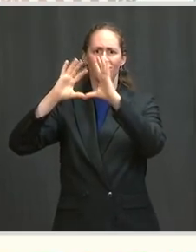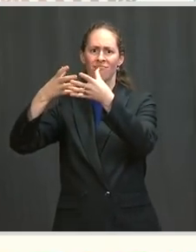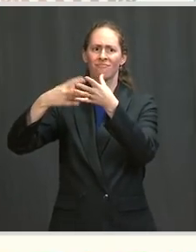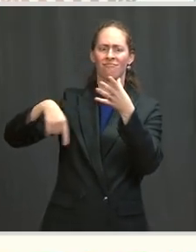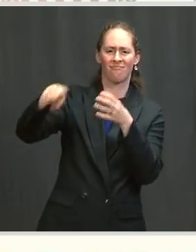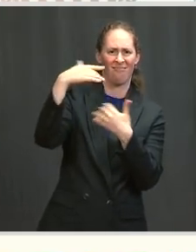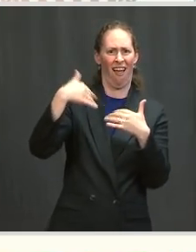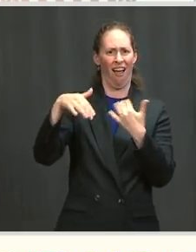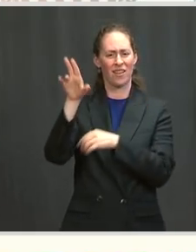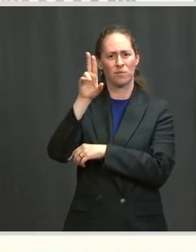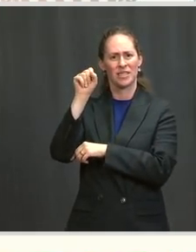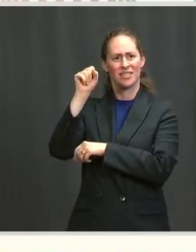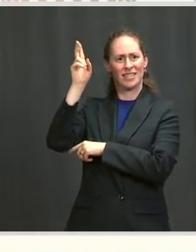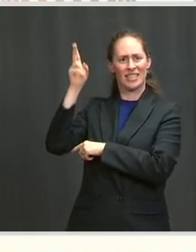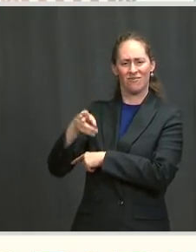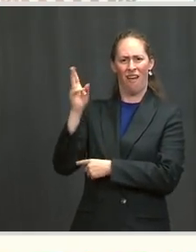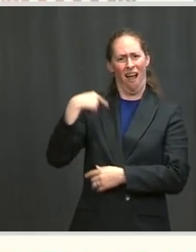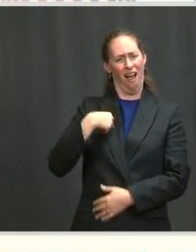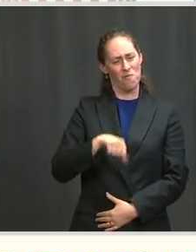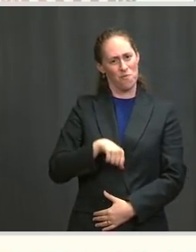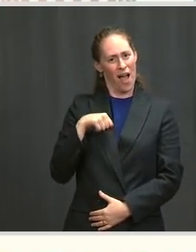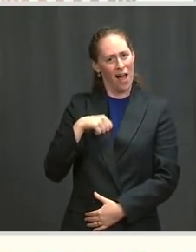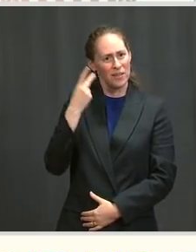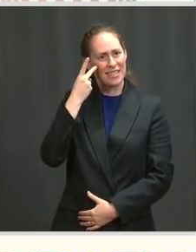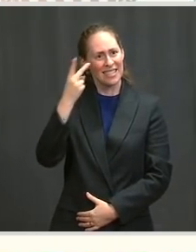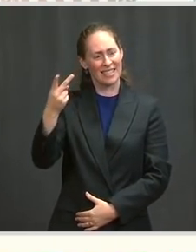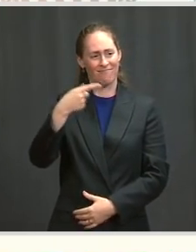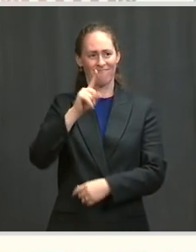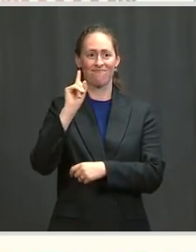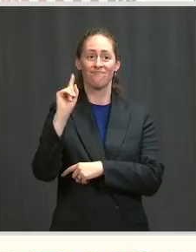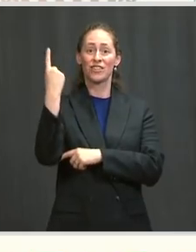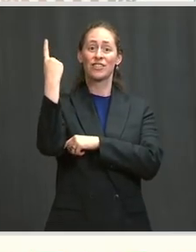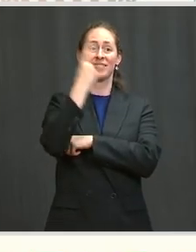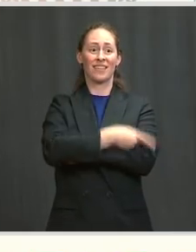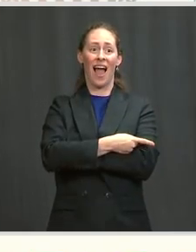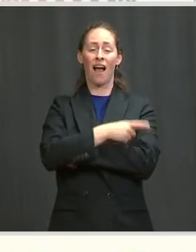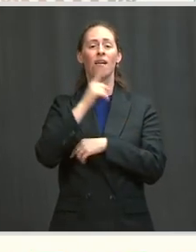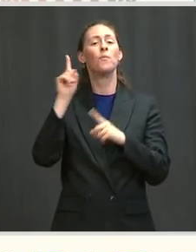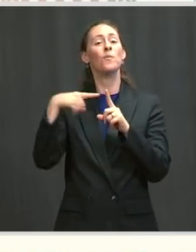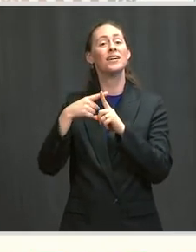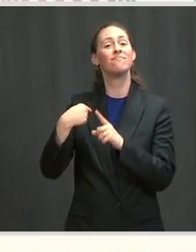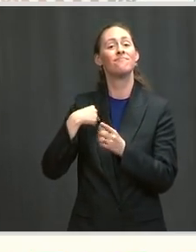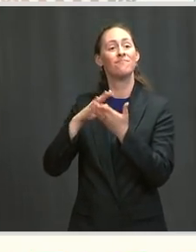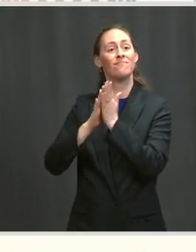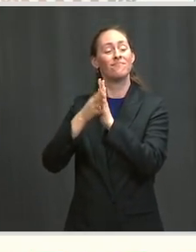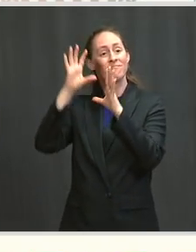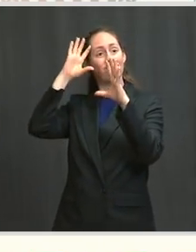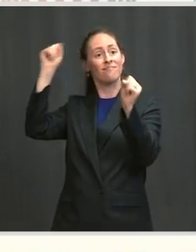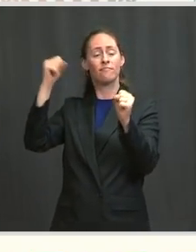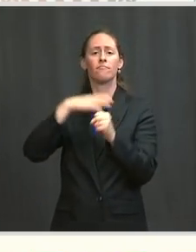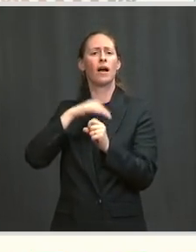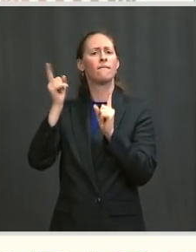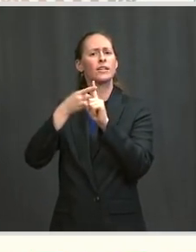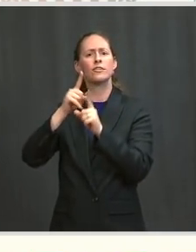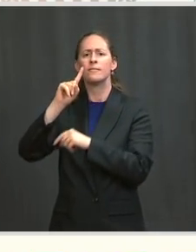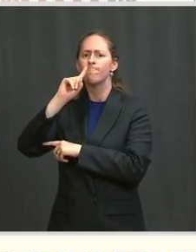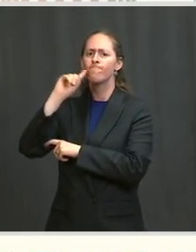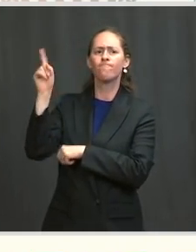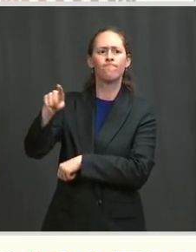And even on the very -- my very first day in office, the first executive order I signed was to change the whole of the federal government